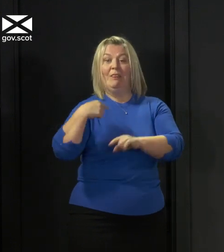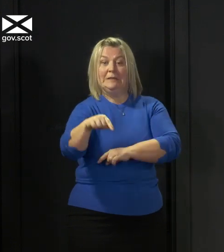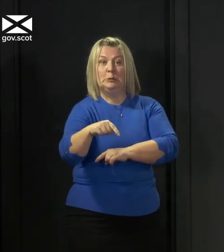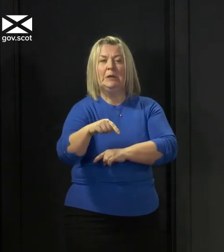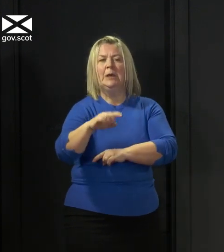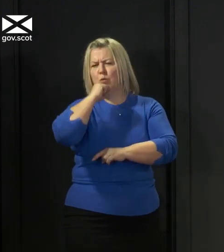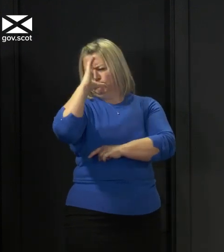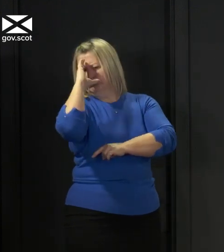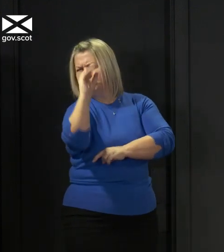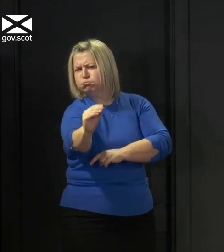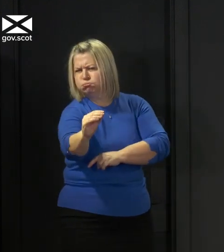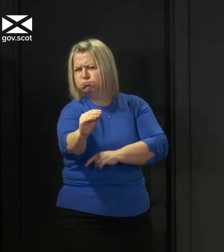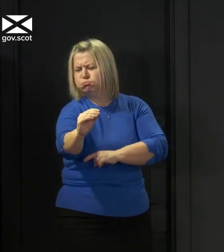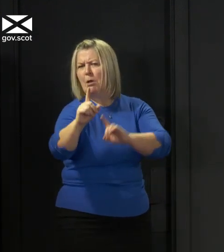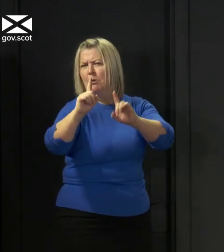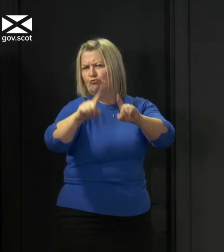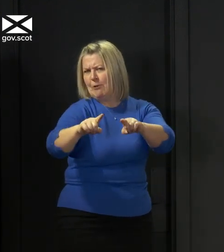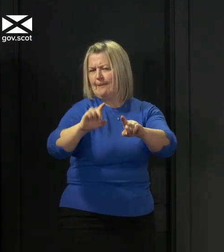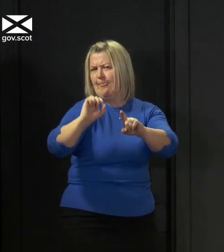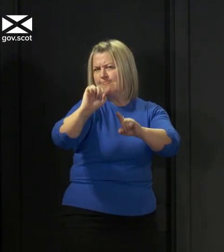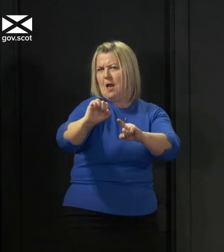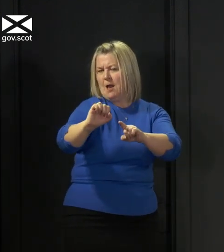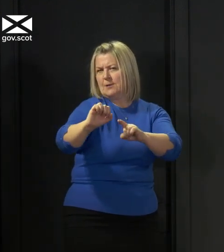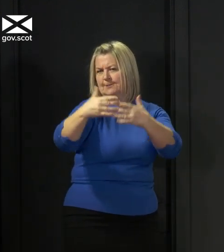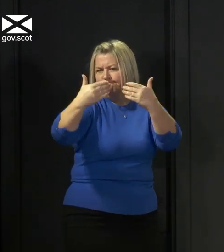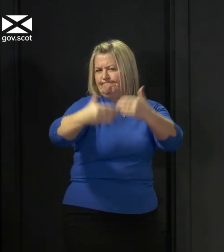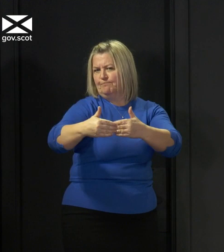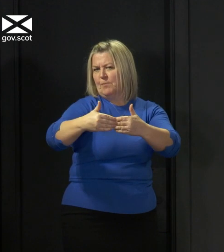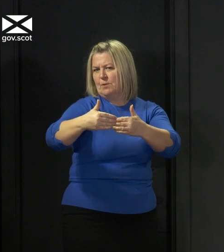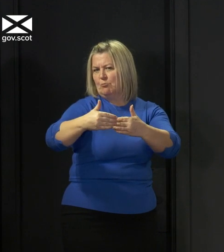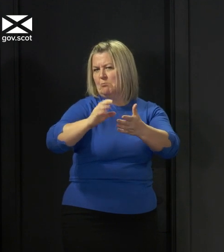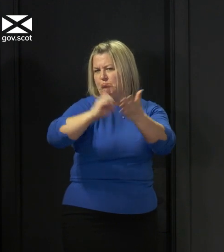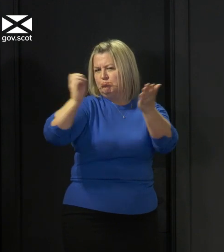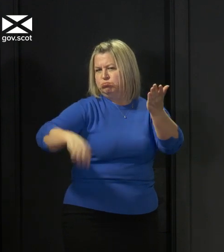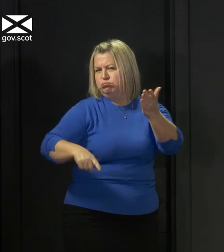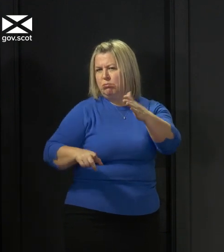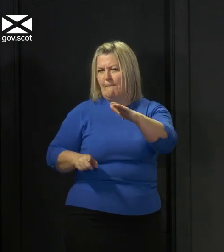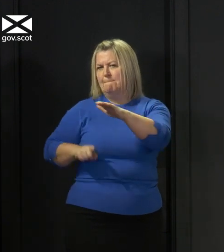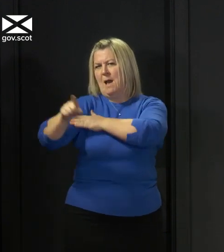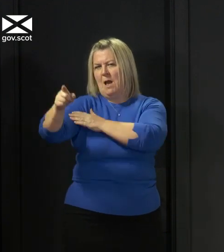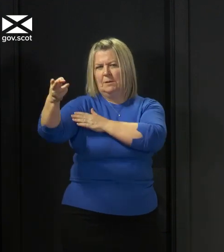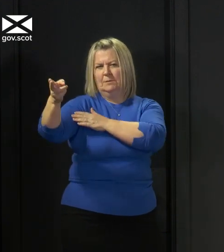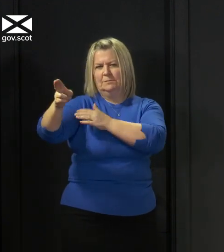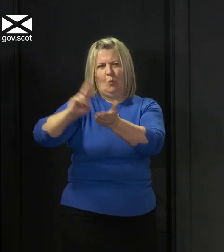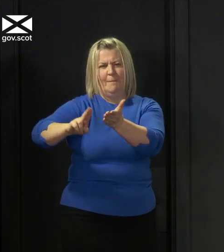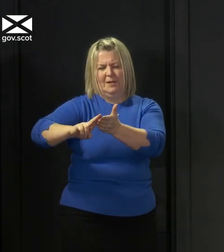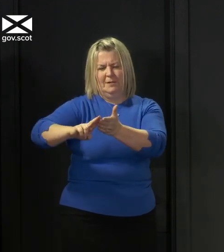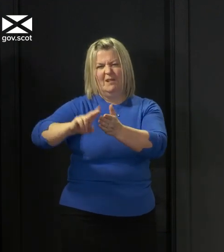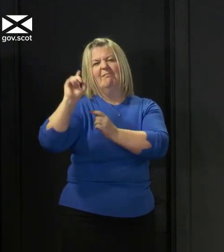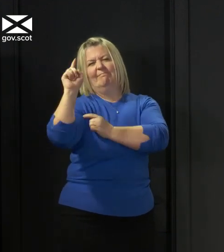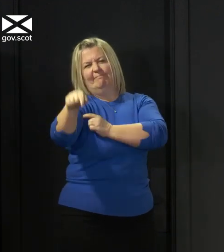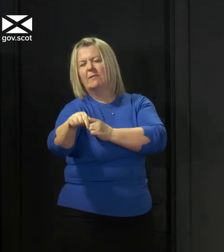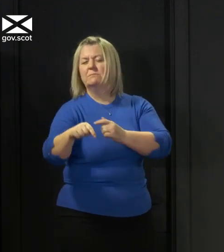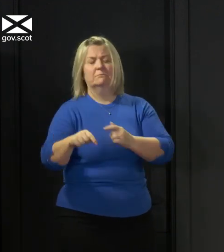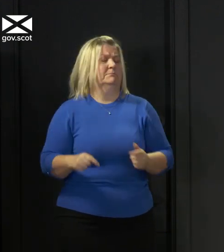is going to be lifted on Y date and that there will be an order like that not because I don't desperately want to be in a position of being able to sit at